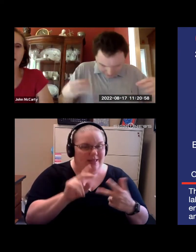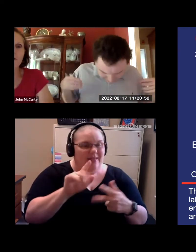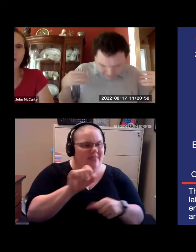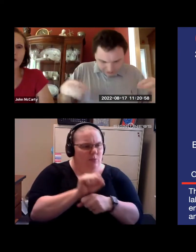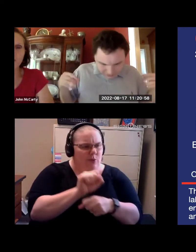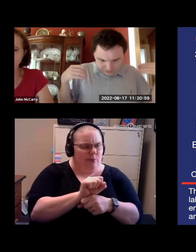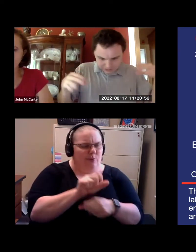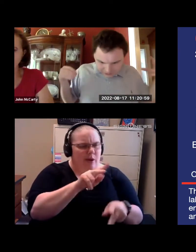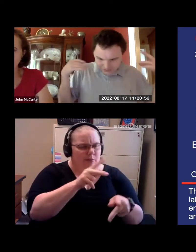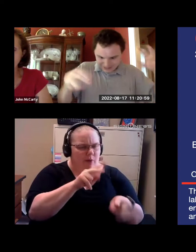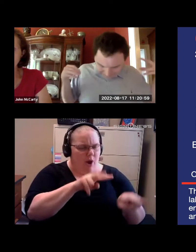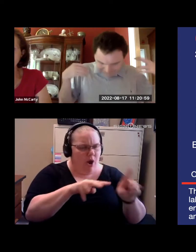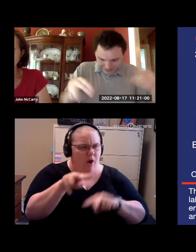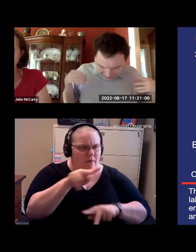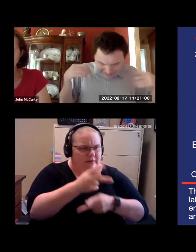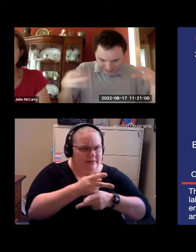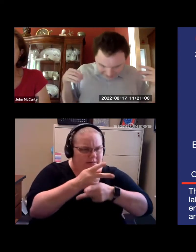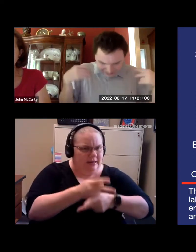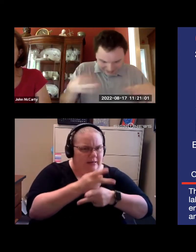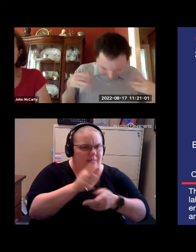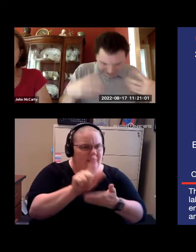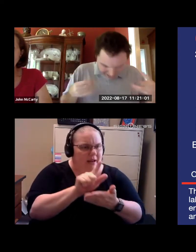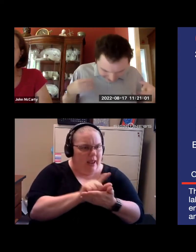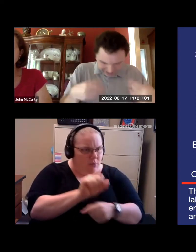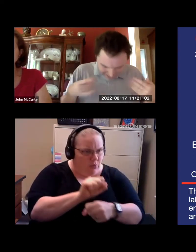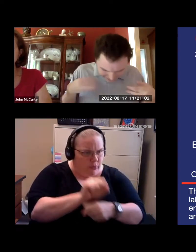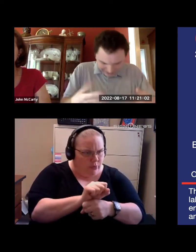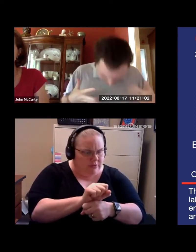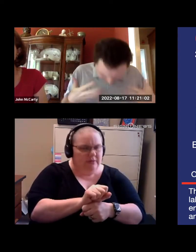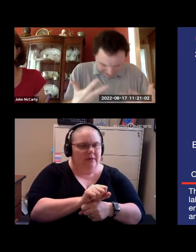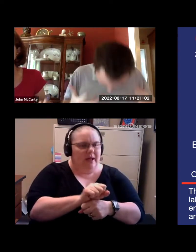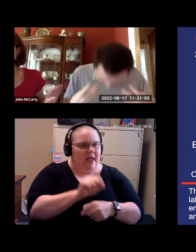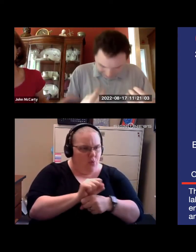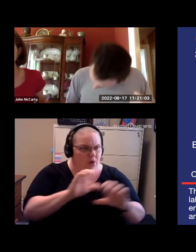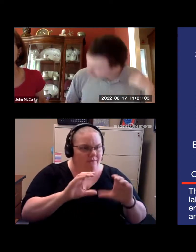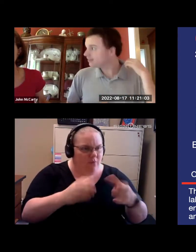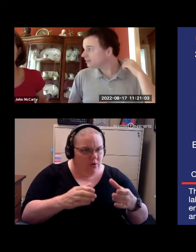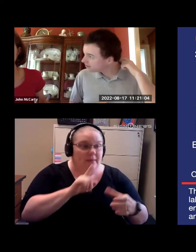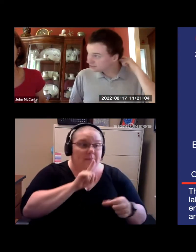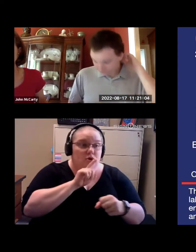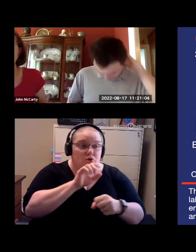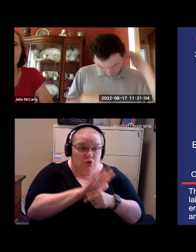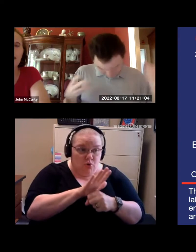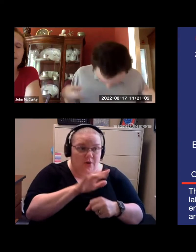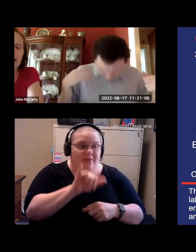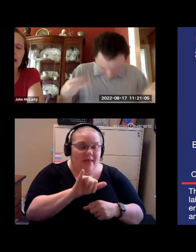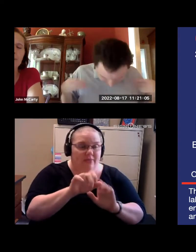of Georgia they're responsible for making sure the state's later rules follow like maintaining